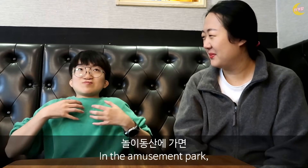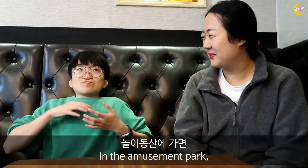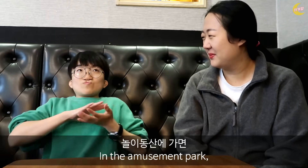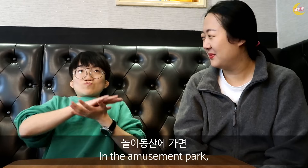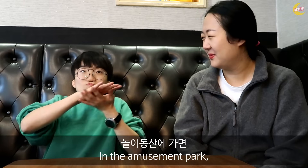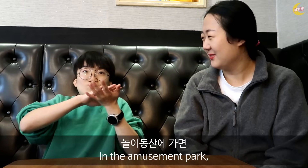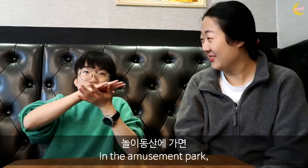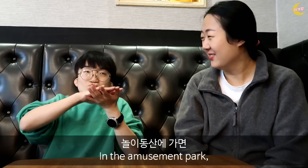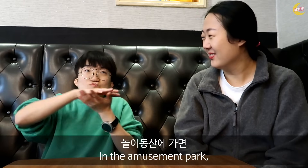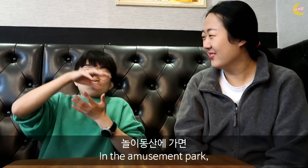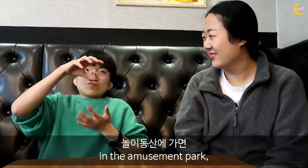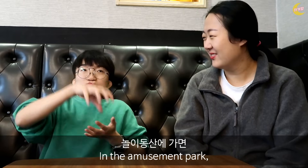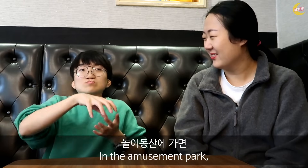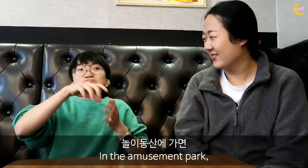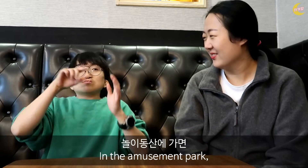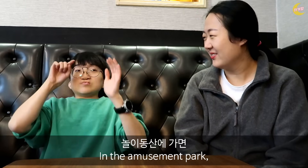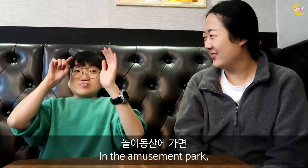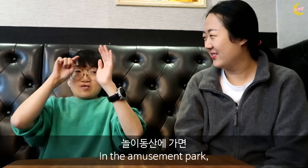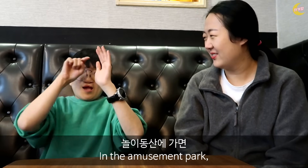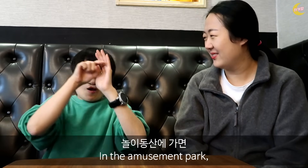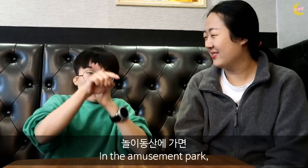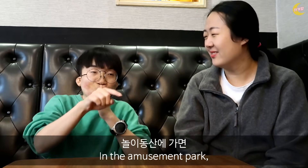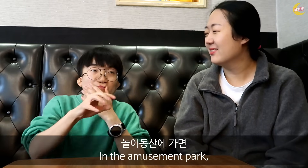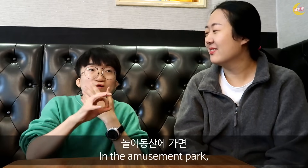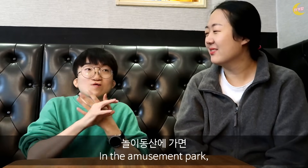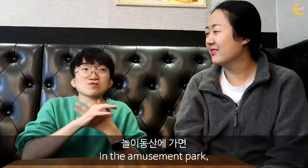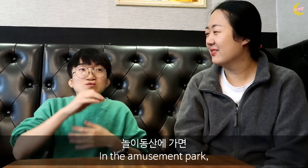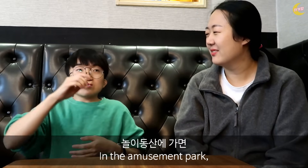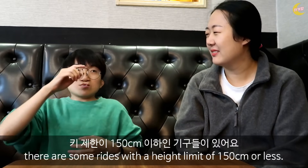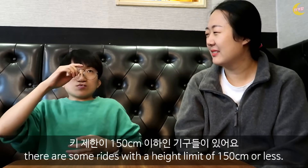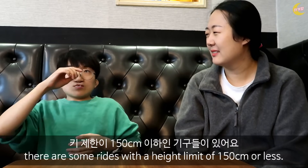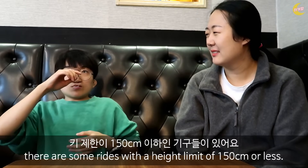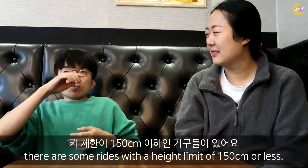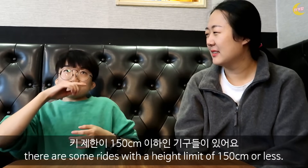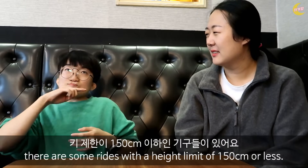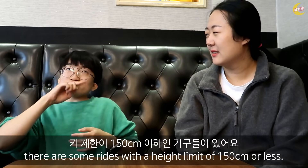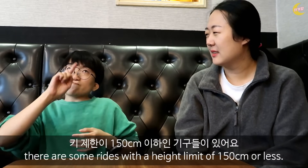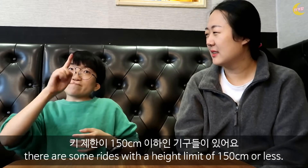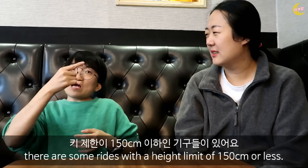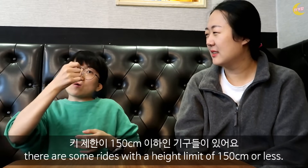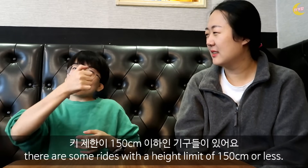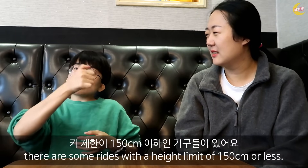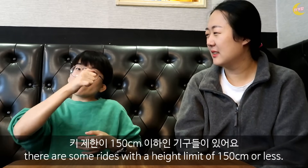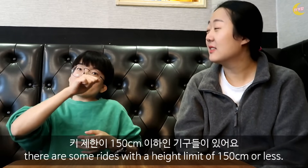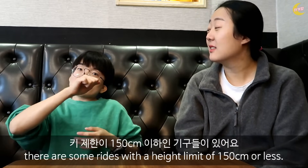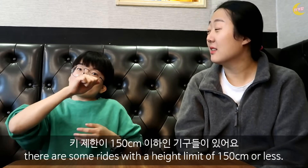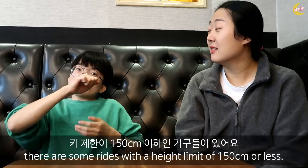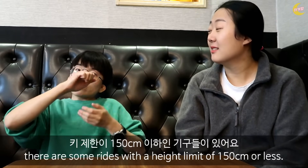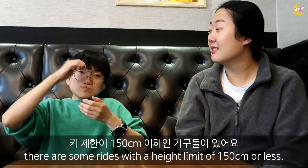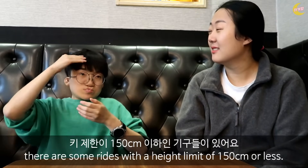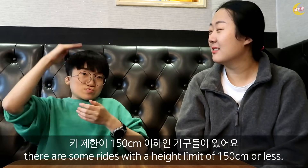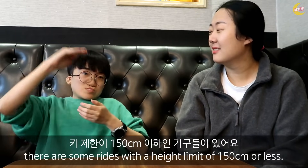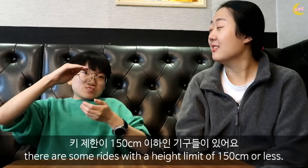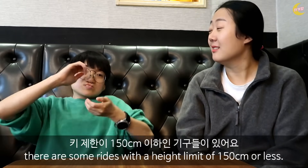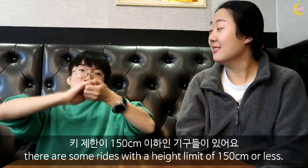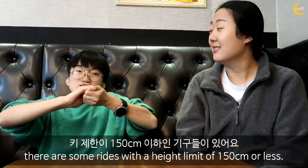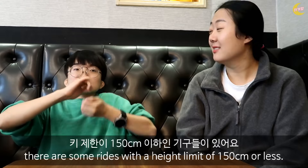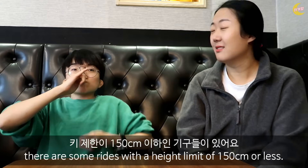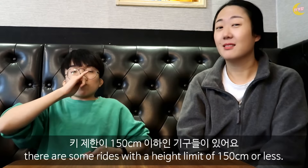In the amusement park, there are some rides with a height limit of 150cm or less.